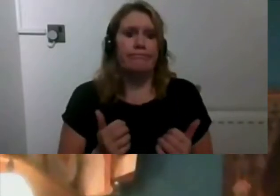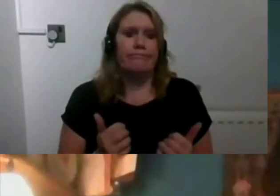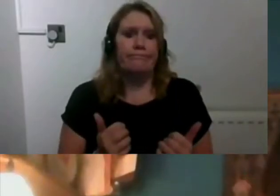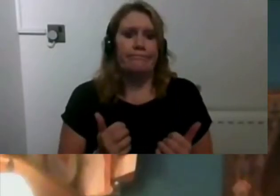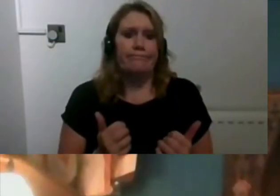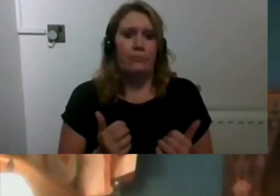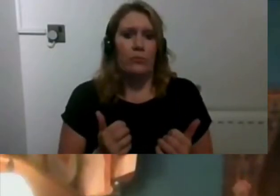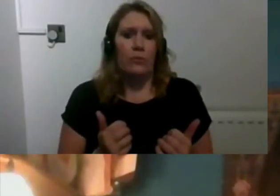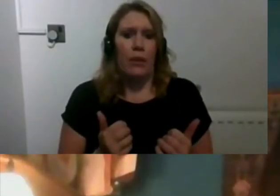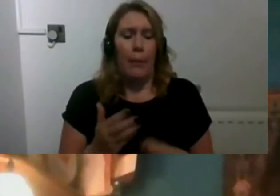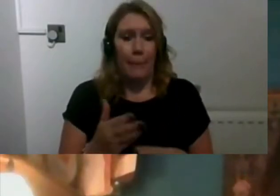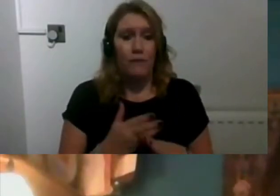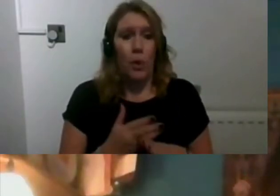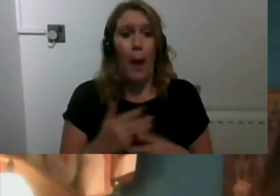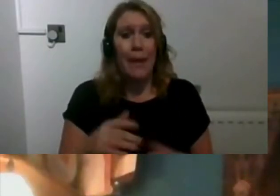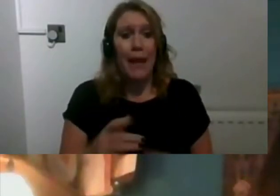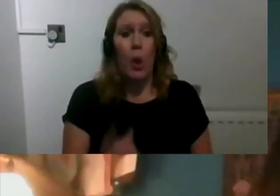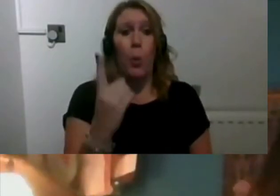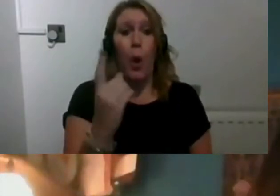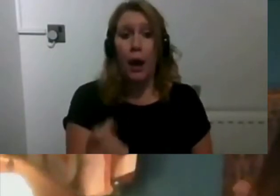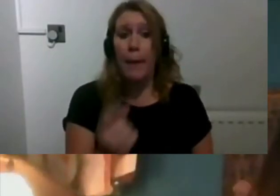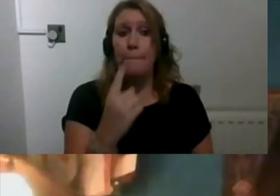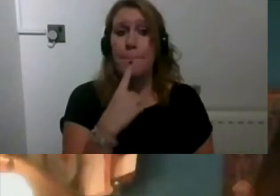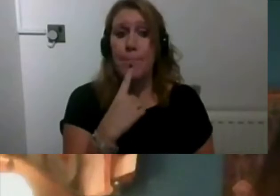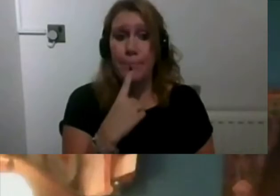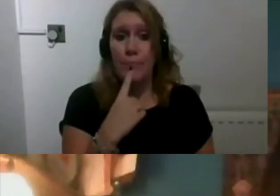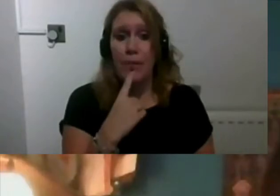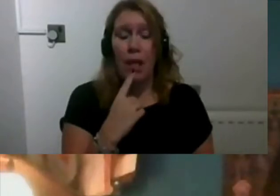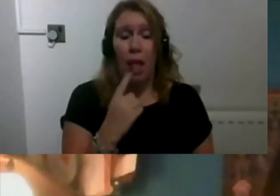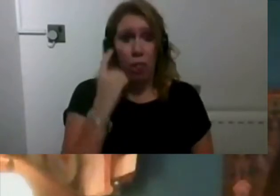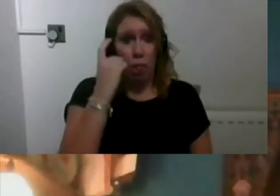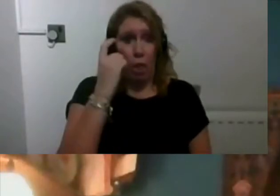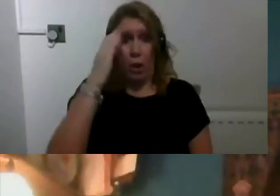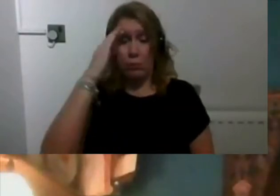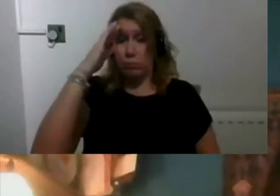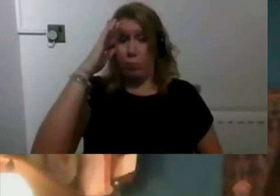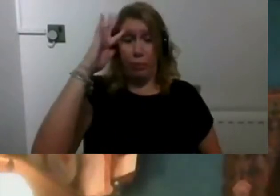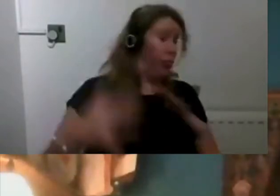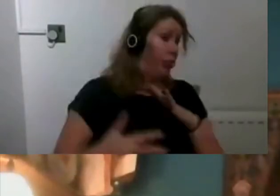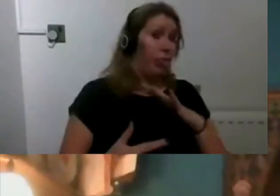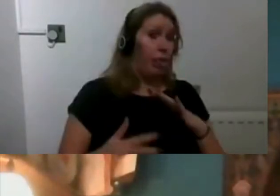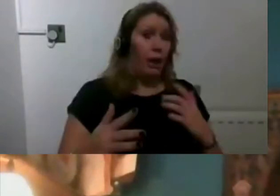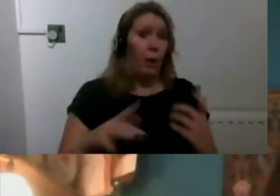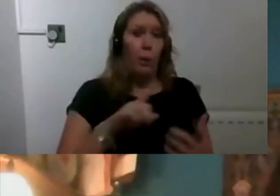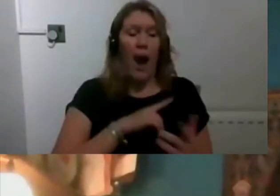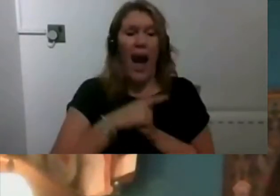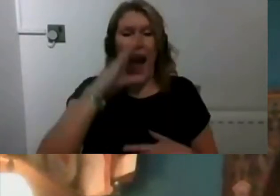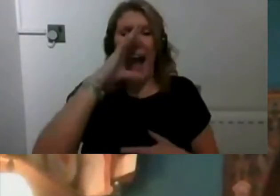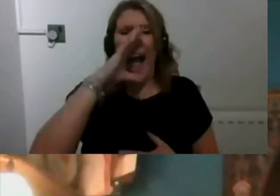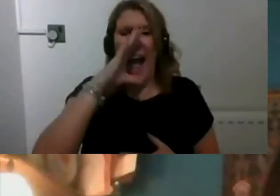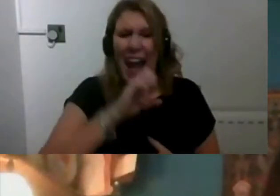head was going to blow off, I hated it so I never did it again. This is called I